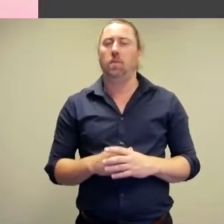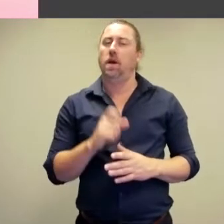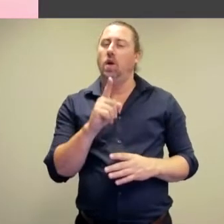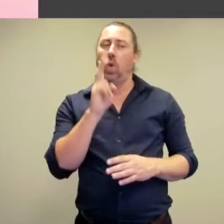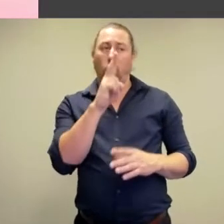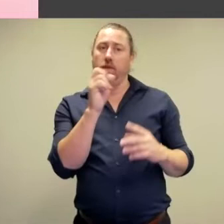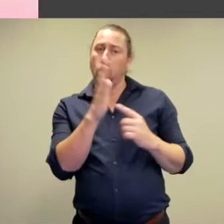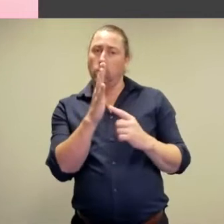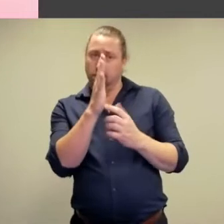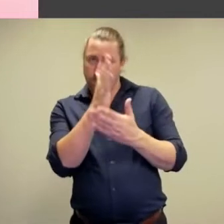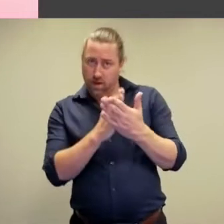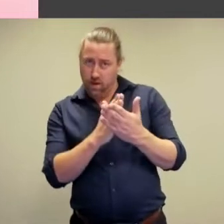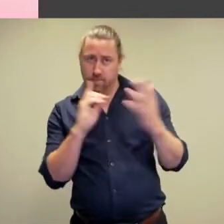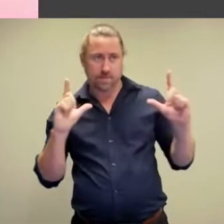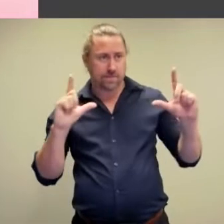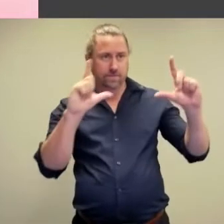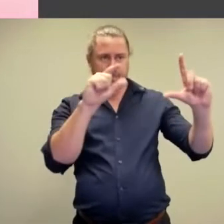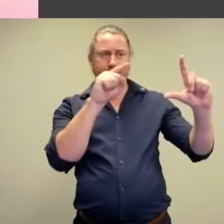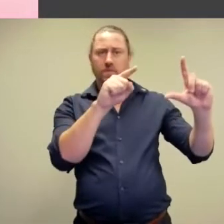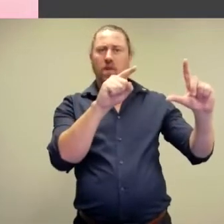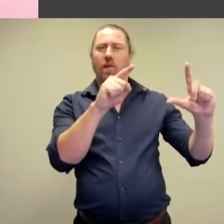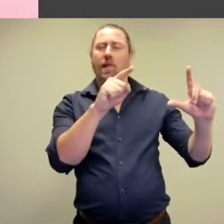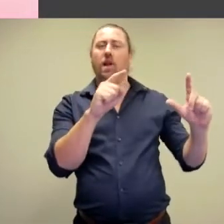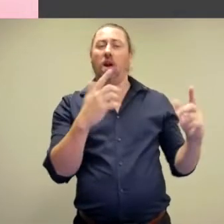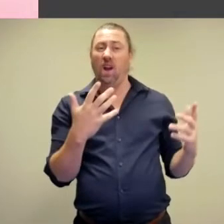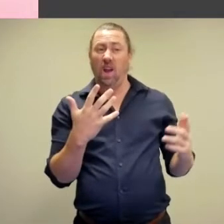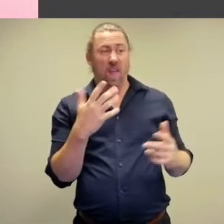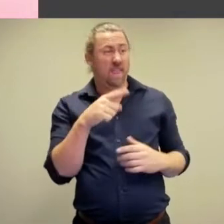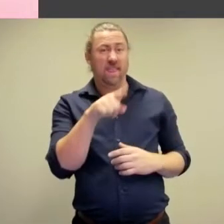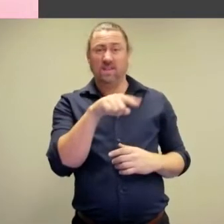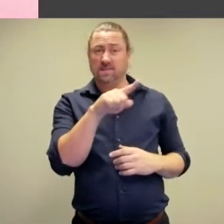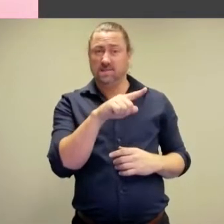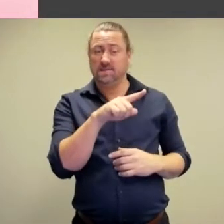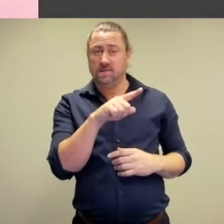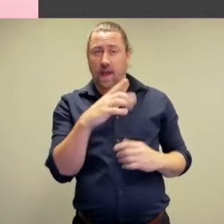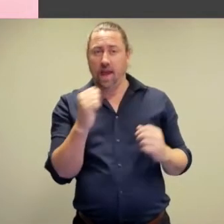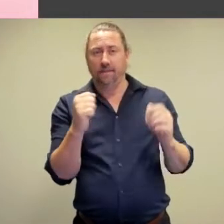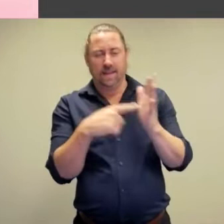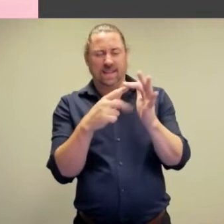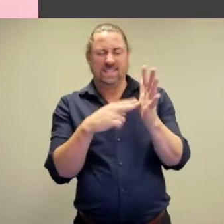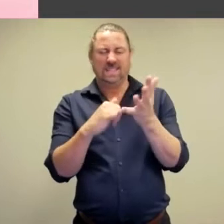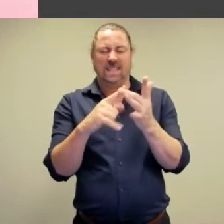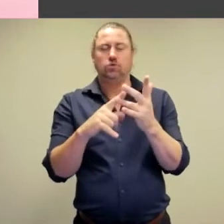this work gains its visual power from an